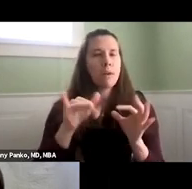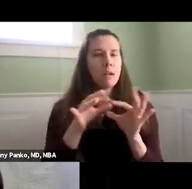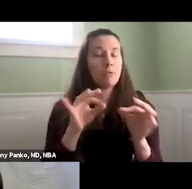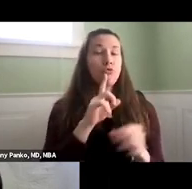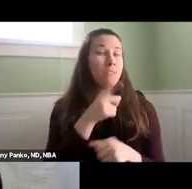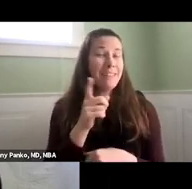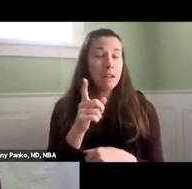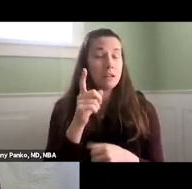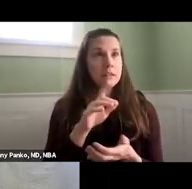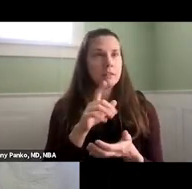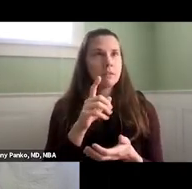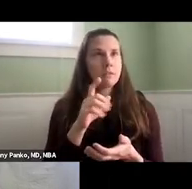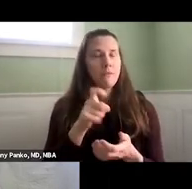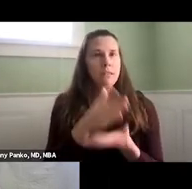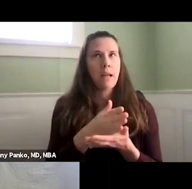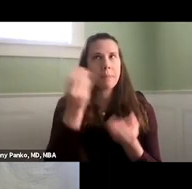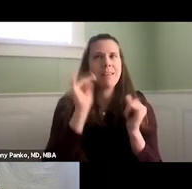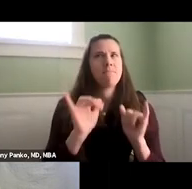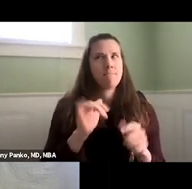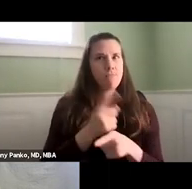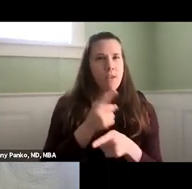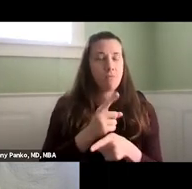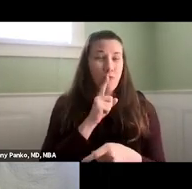and providers.